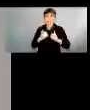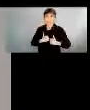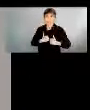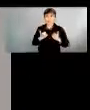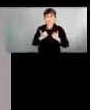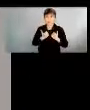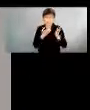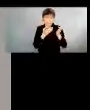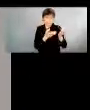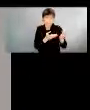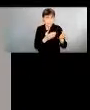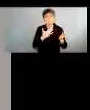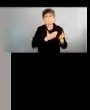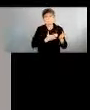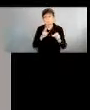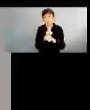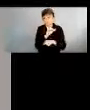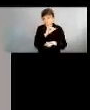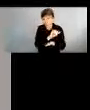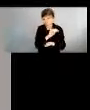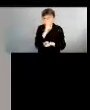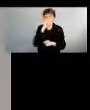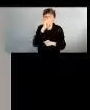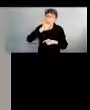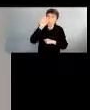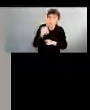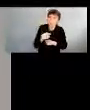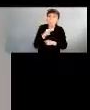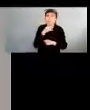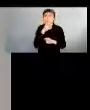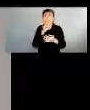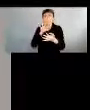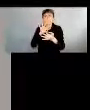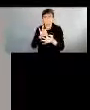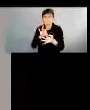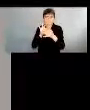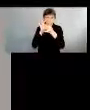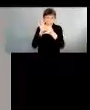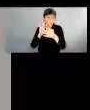have questions or curiosities about CADA and our granting programs and aren’t sure who